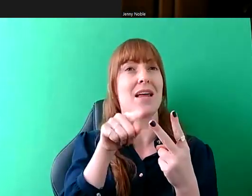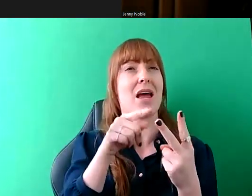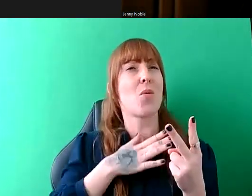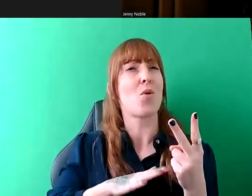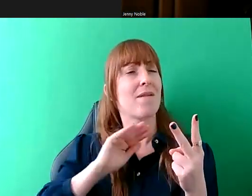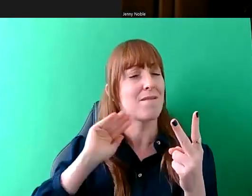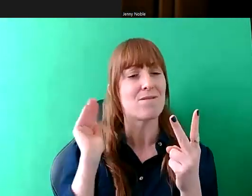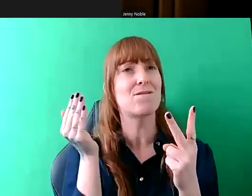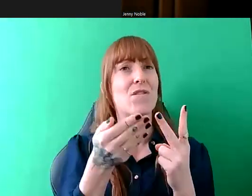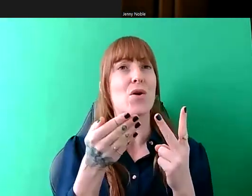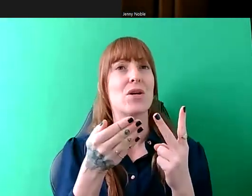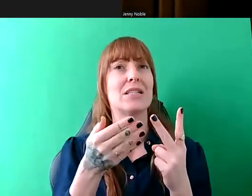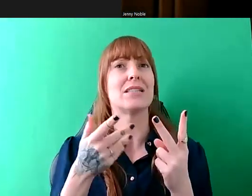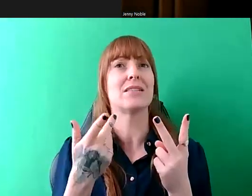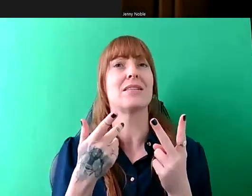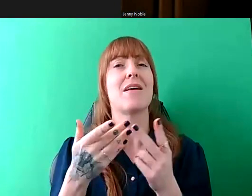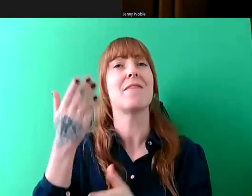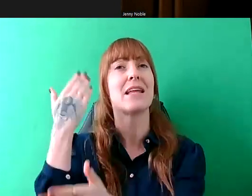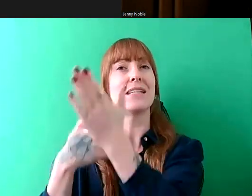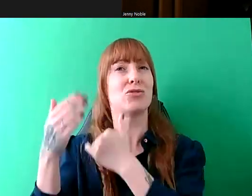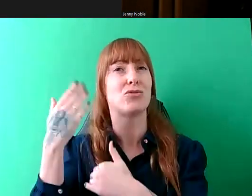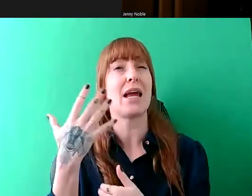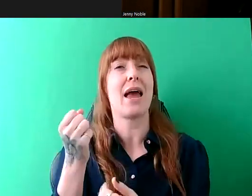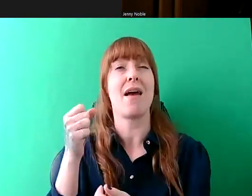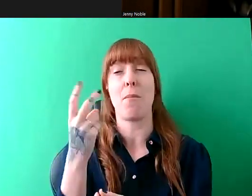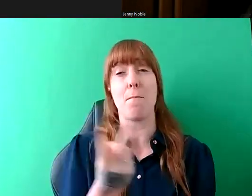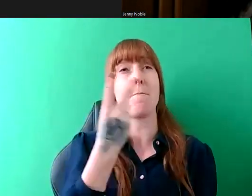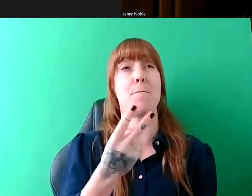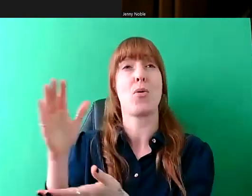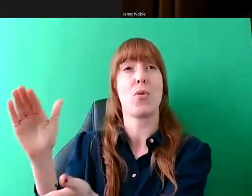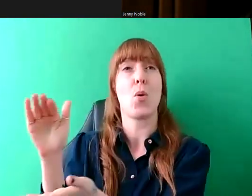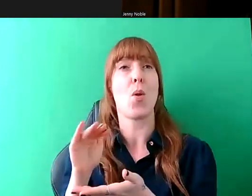McPhun sisters' history as well. So, we have them alone as well. So, it's really exciting to see